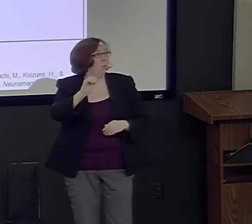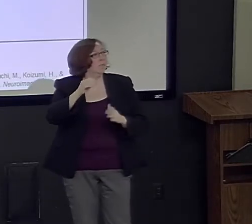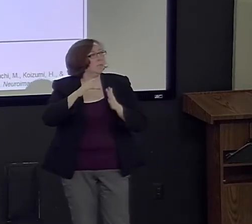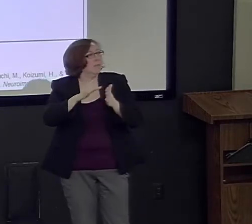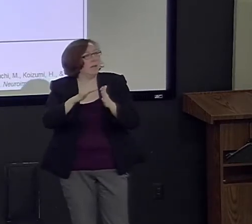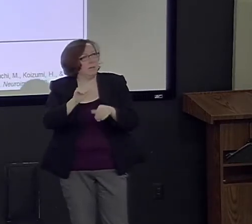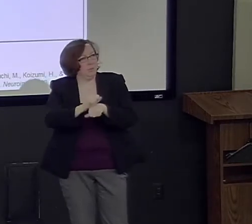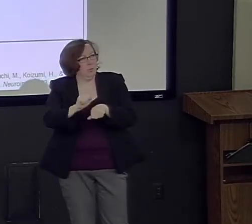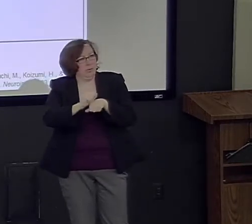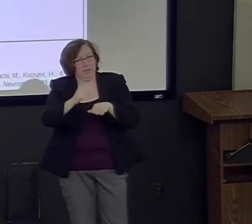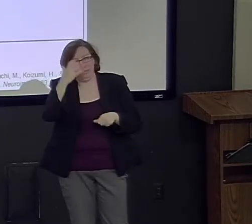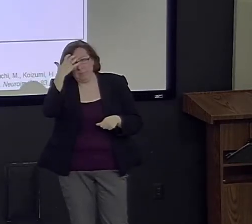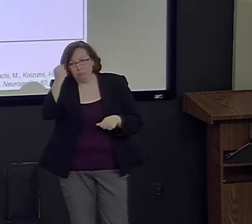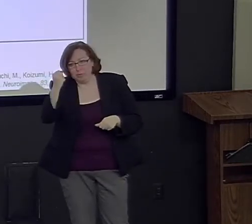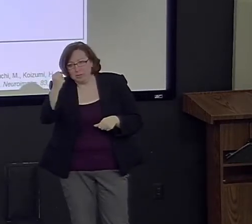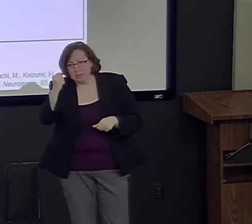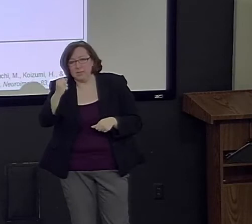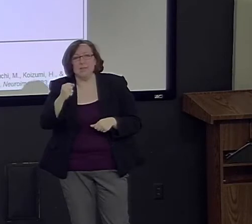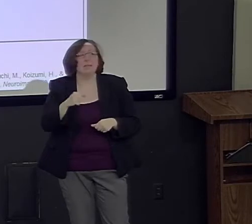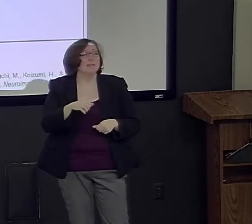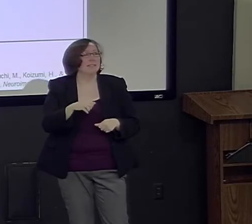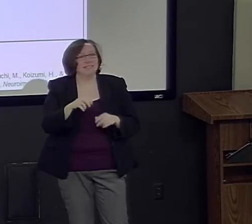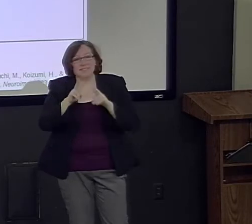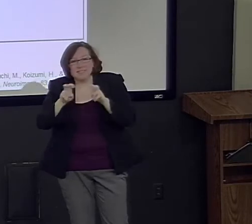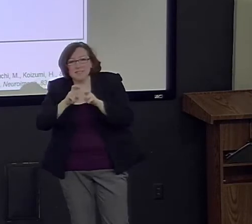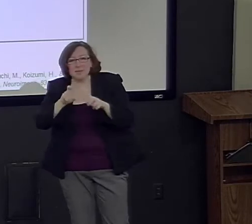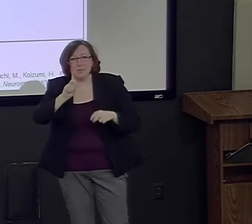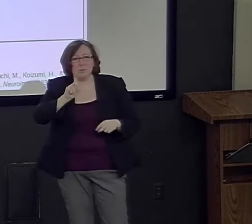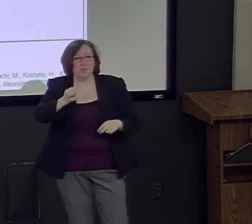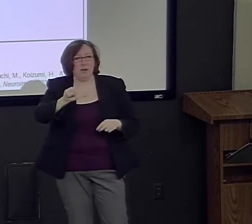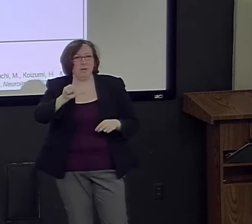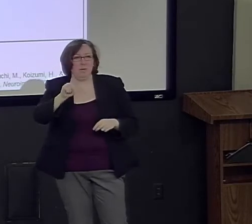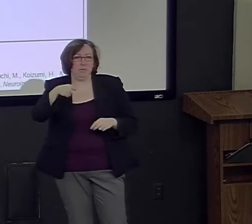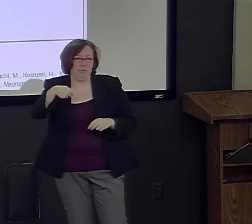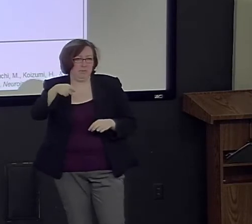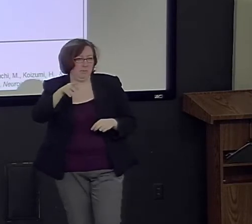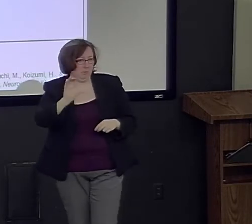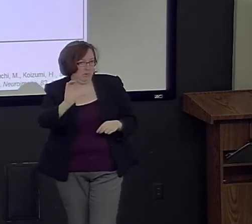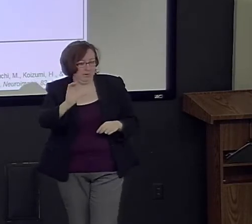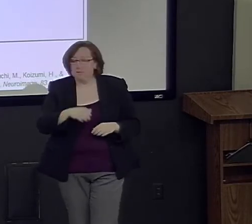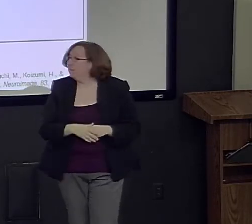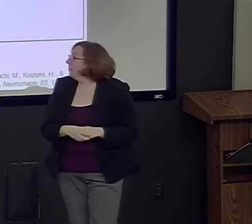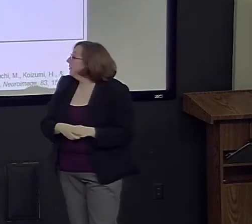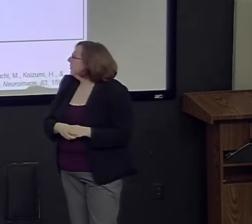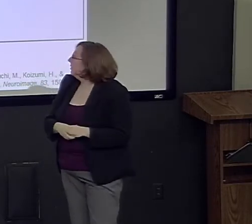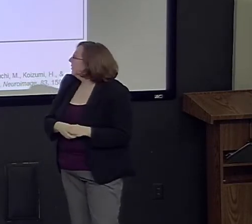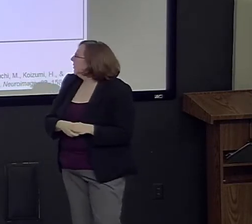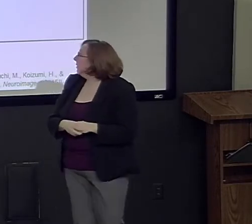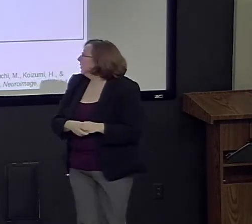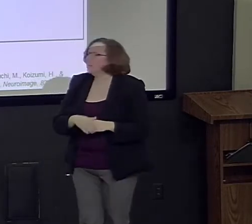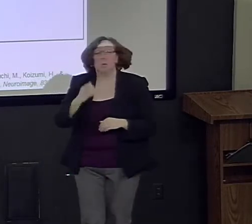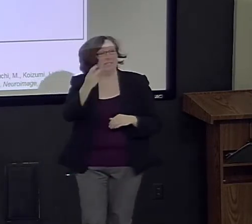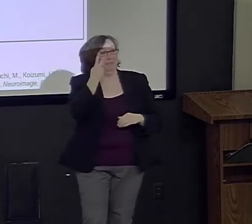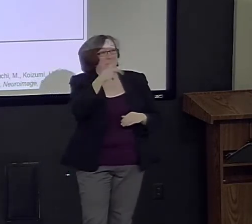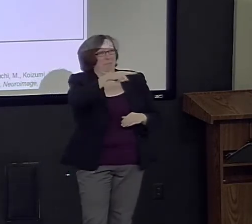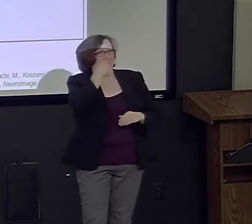the dorsolateral prefrontal cortex. The black line here is the BOLD signal from the fMRI,